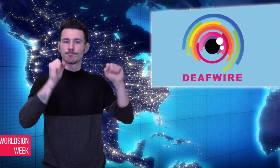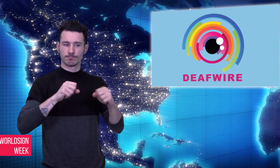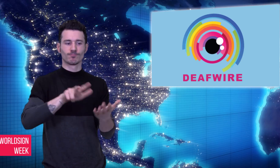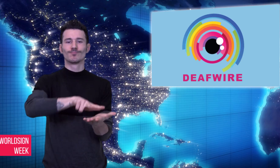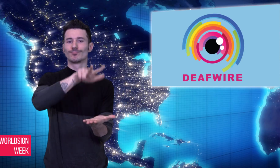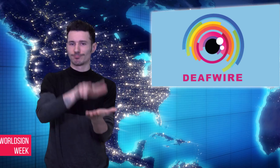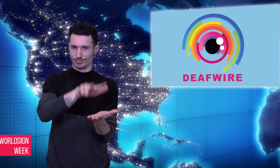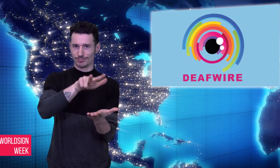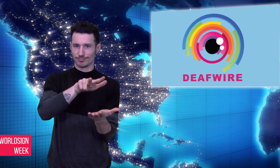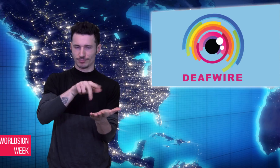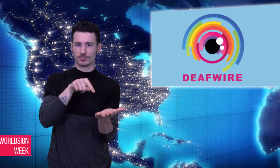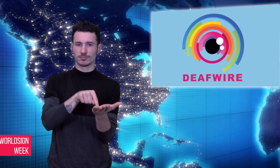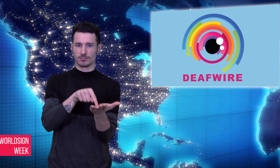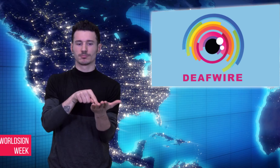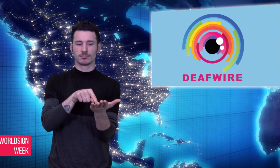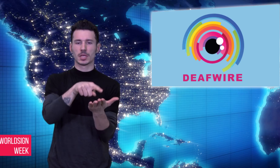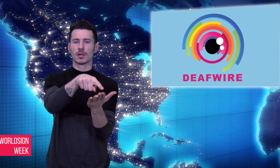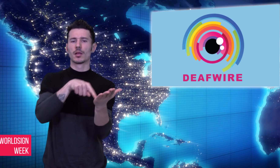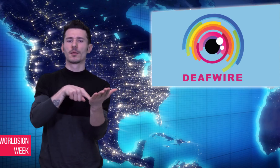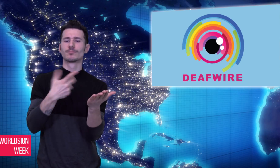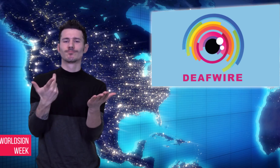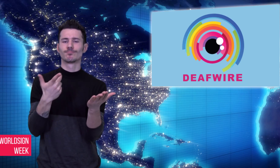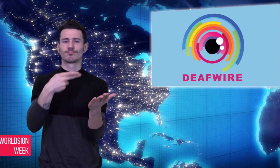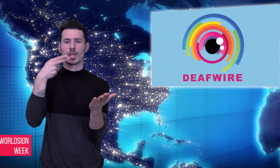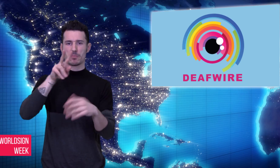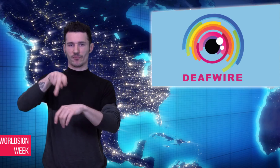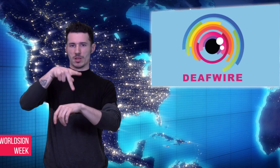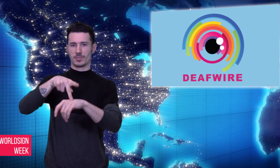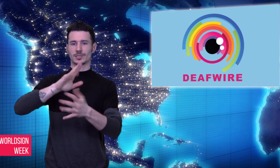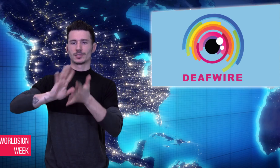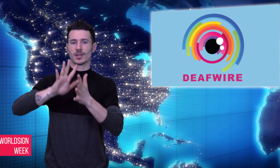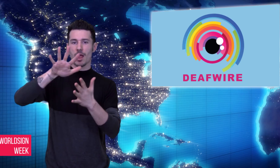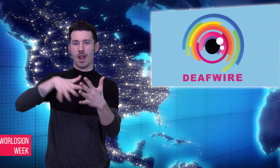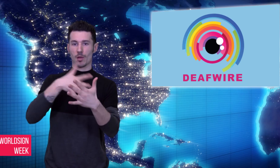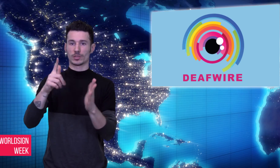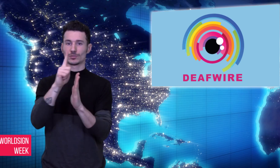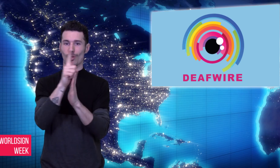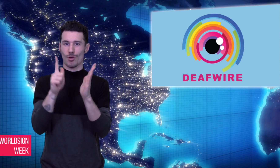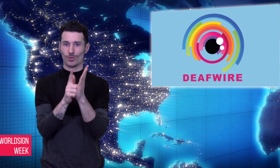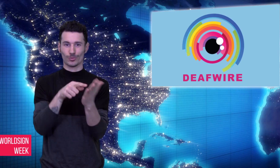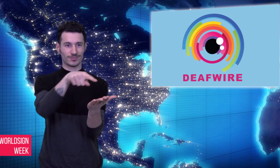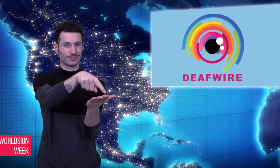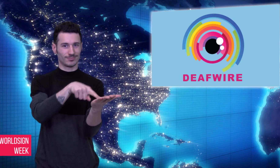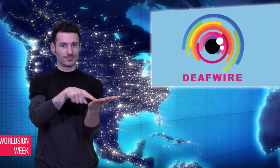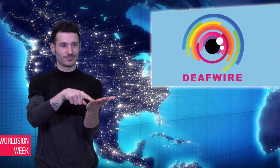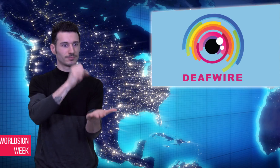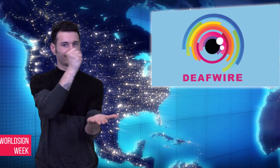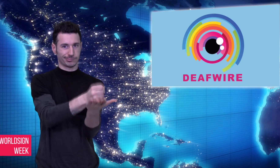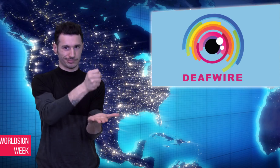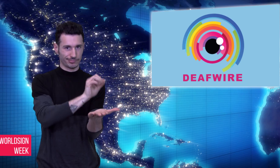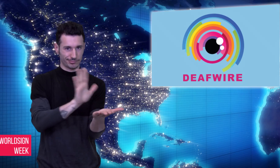sign language. “The Filipino Sign Language Act”, will take effect once the country’s